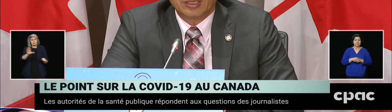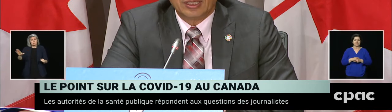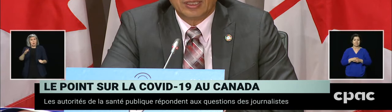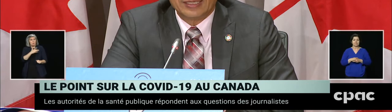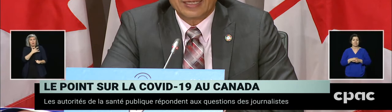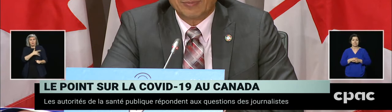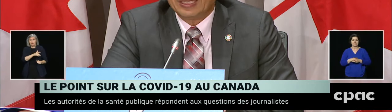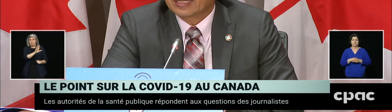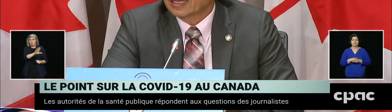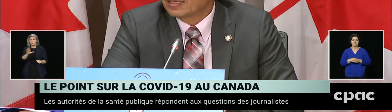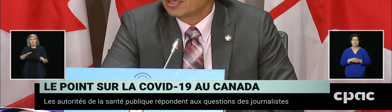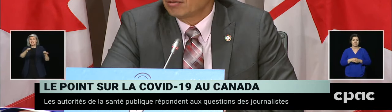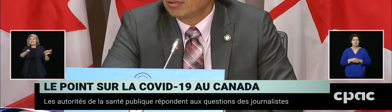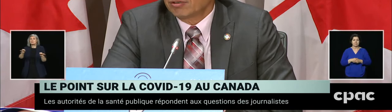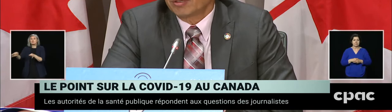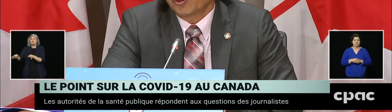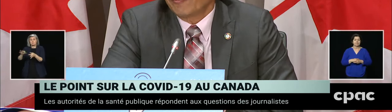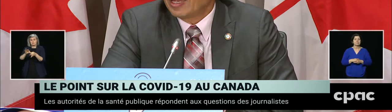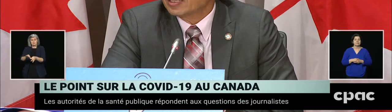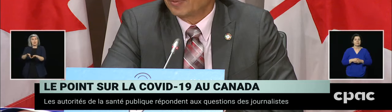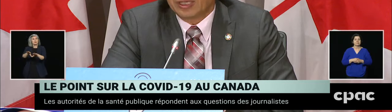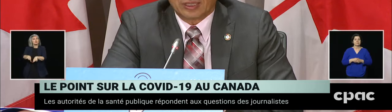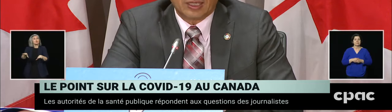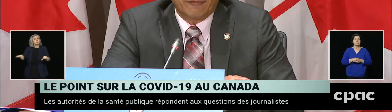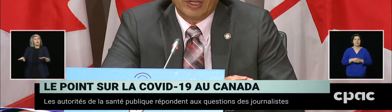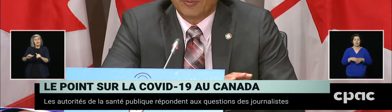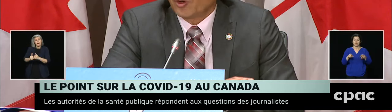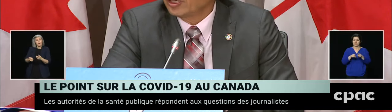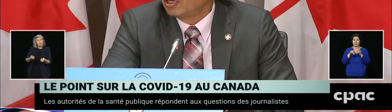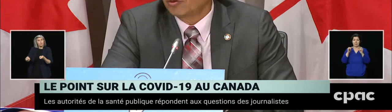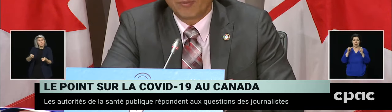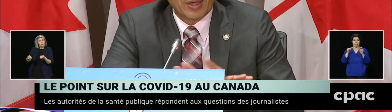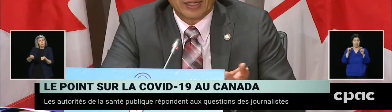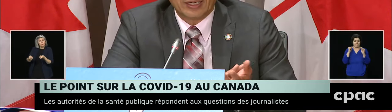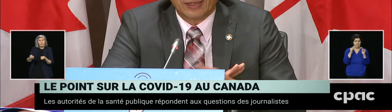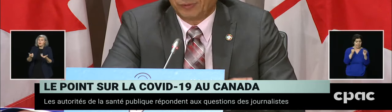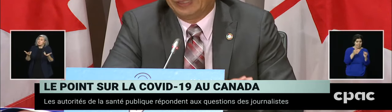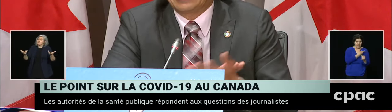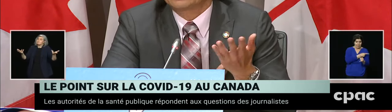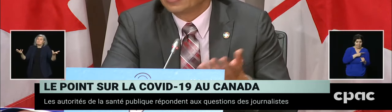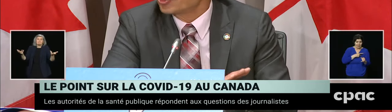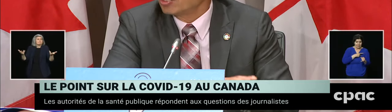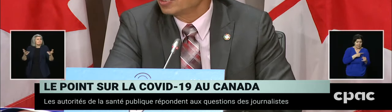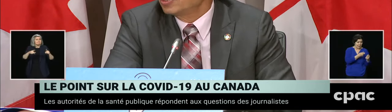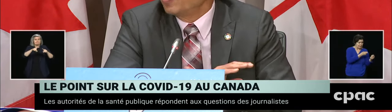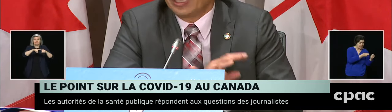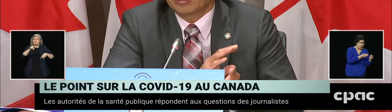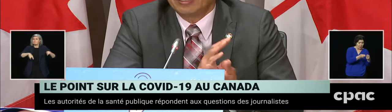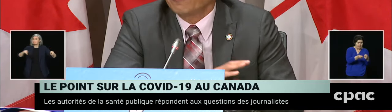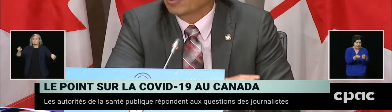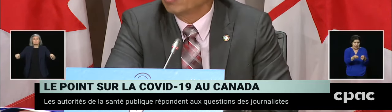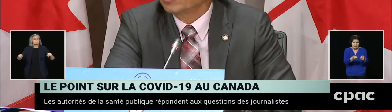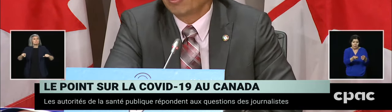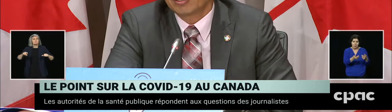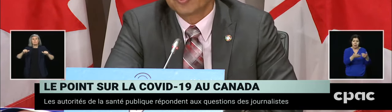WHAT WE DO WITH CHILDREN MAY